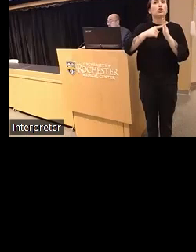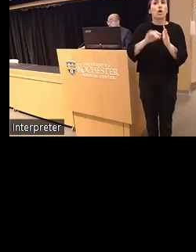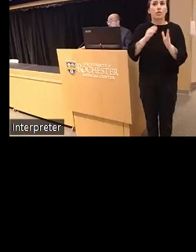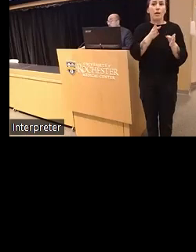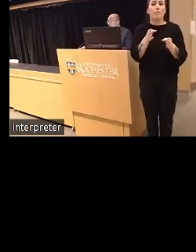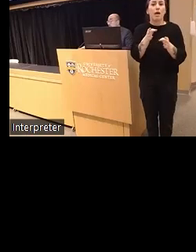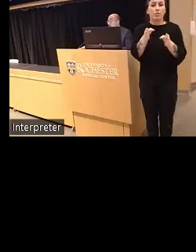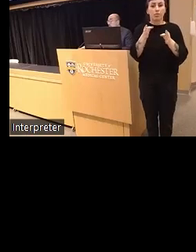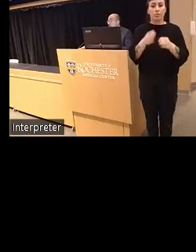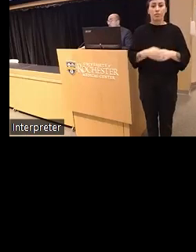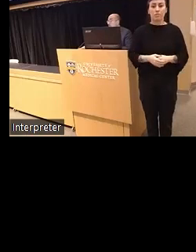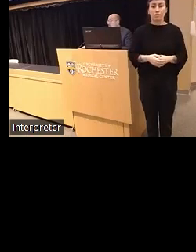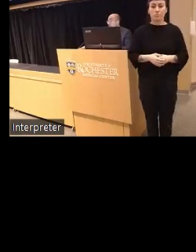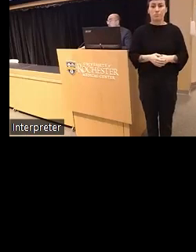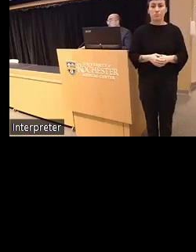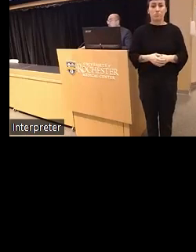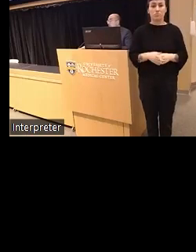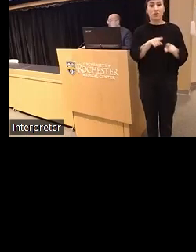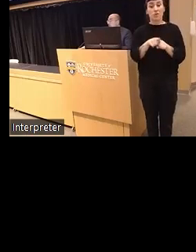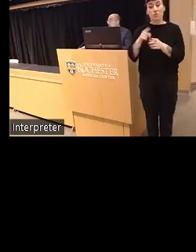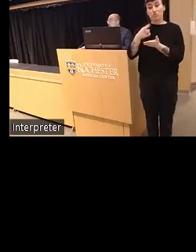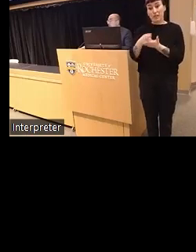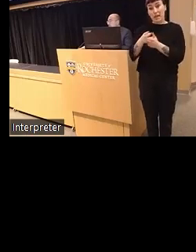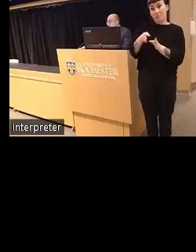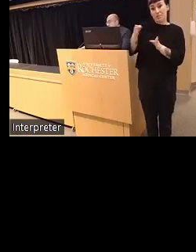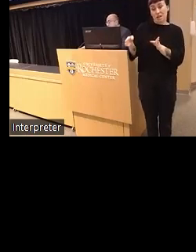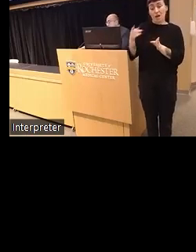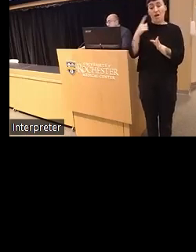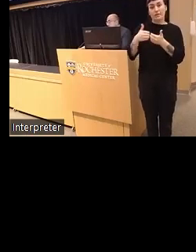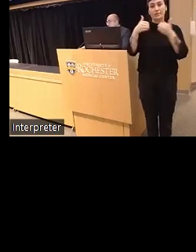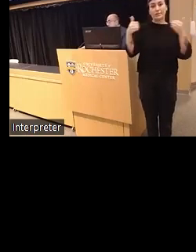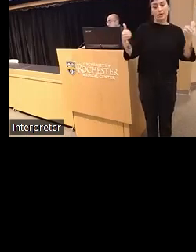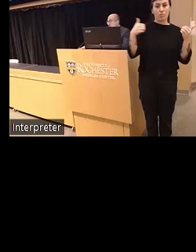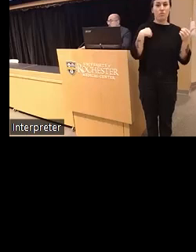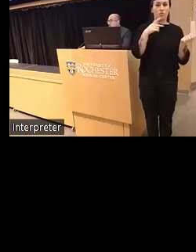path because you know we also on the rehab side separate from a physiatry department we have very